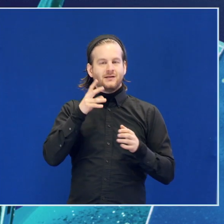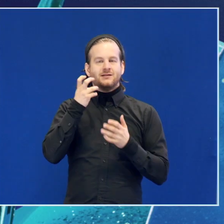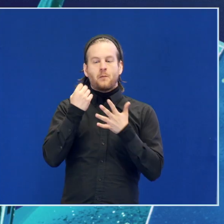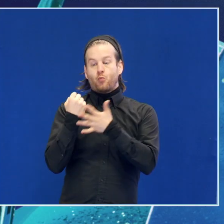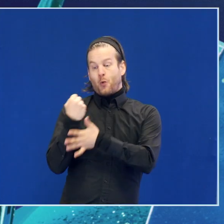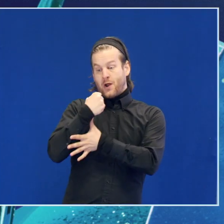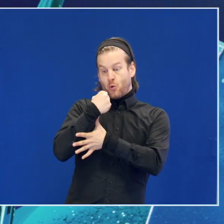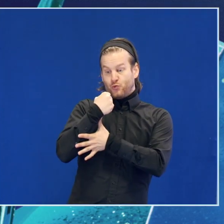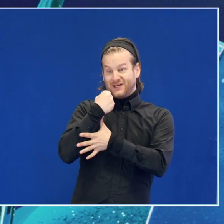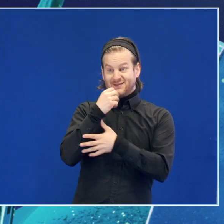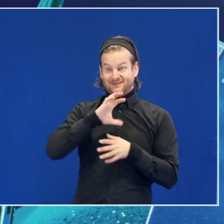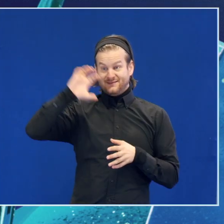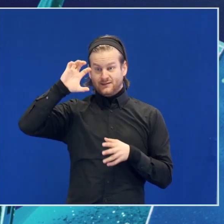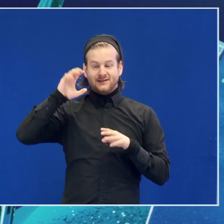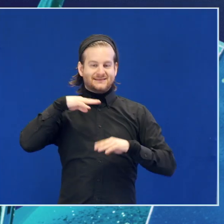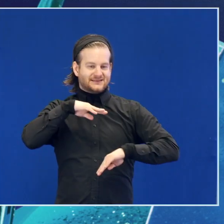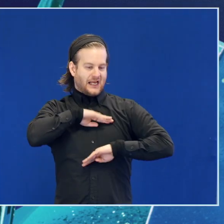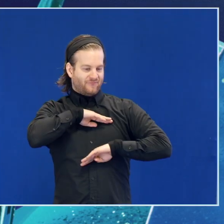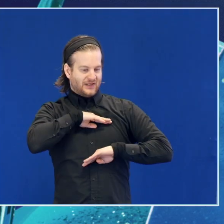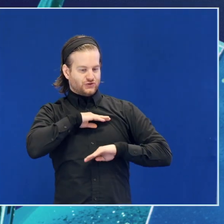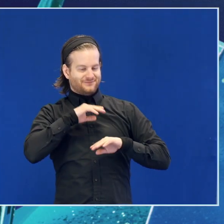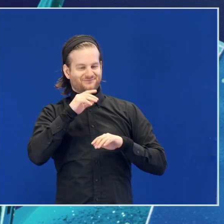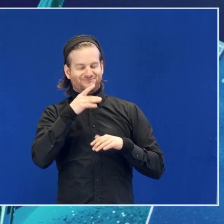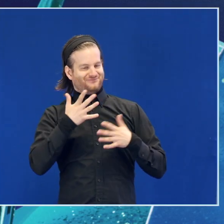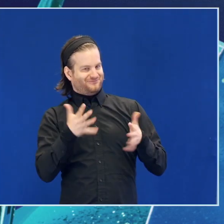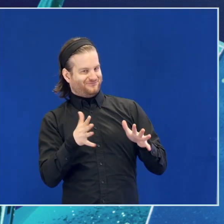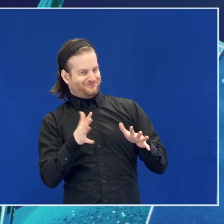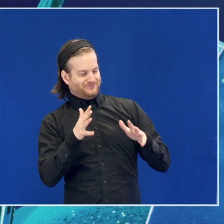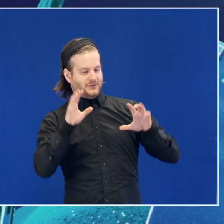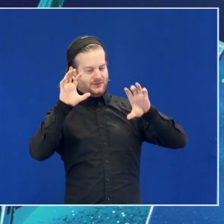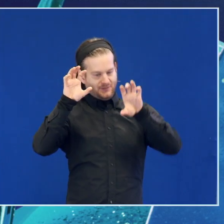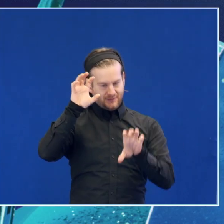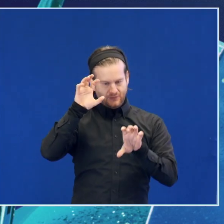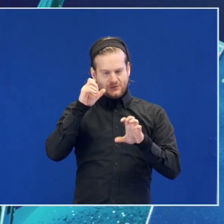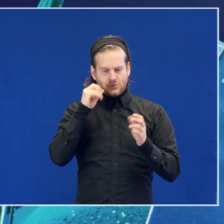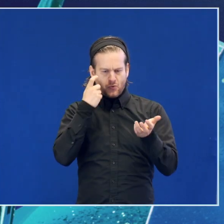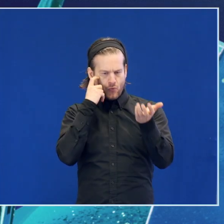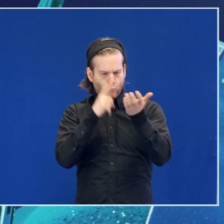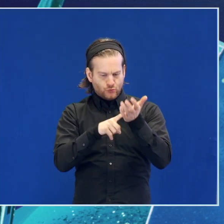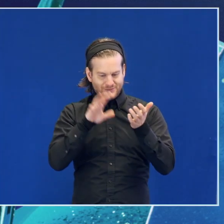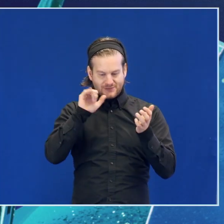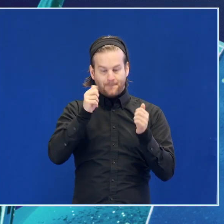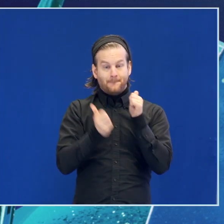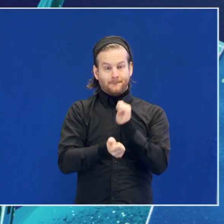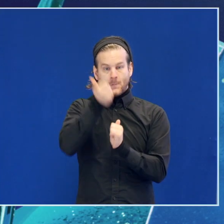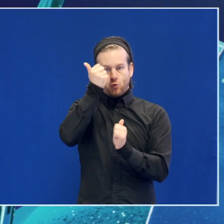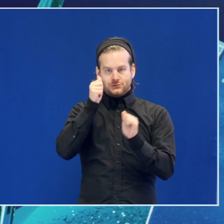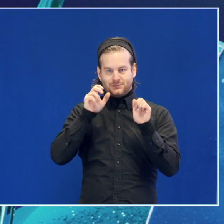So this graph shows that most individuals placed a high level